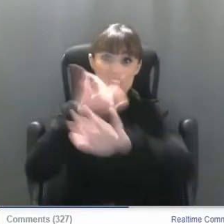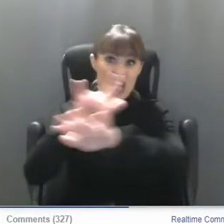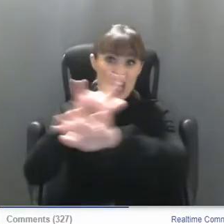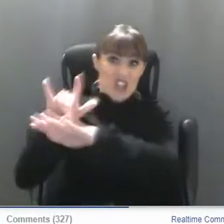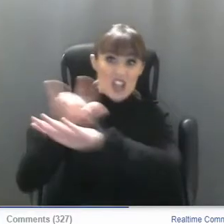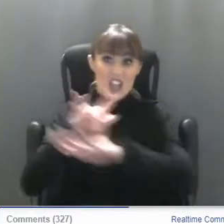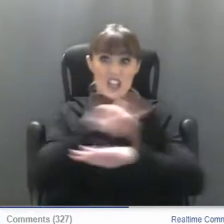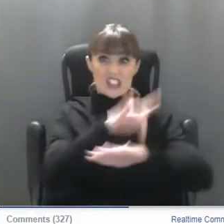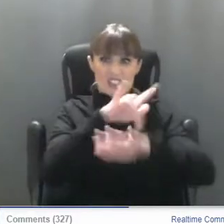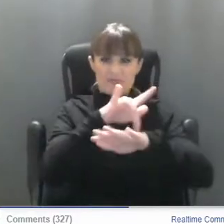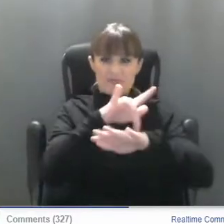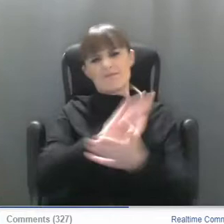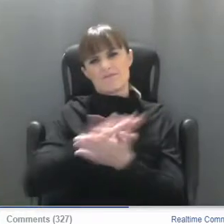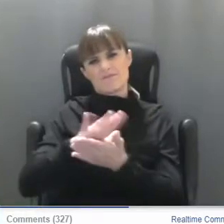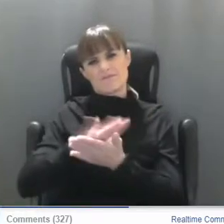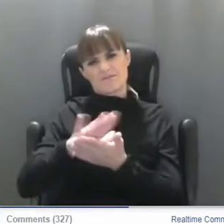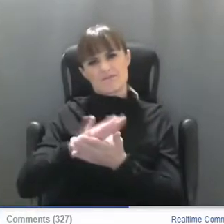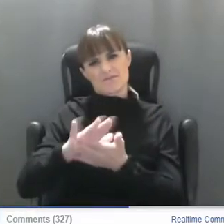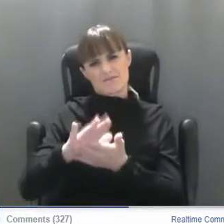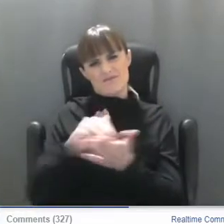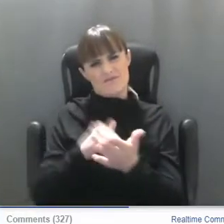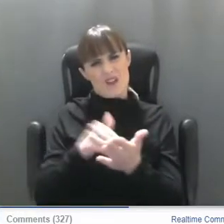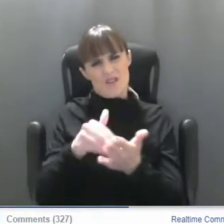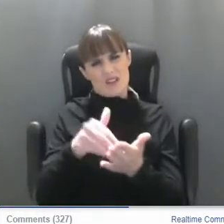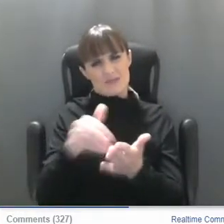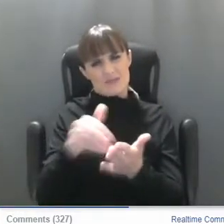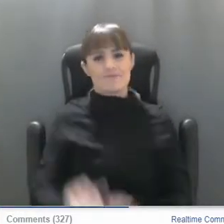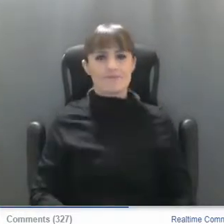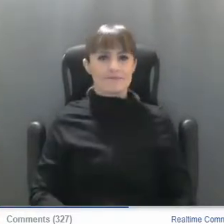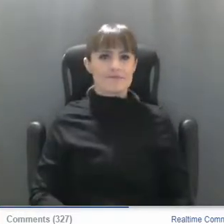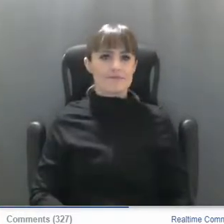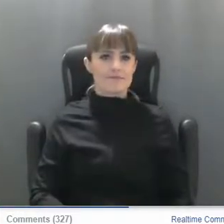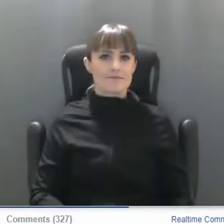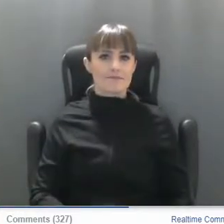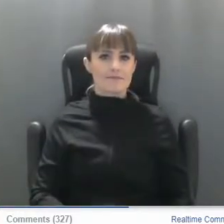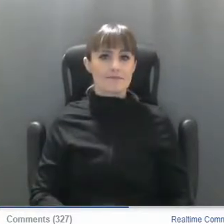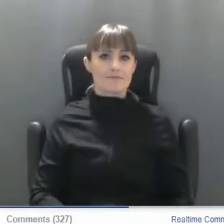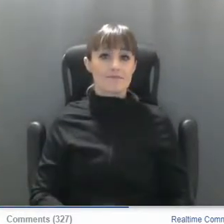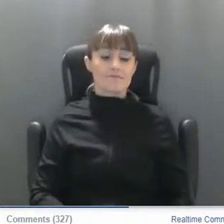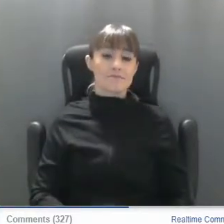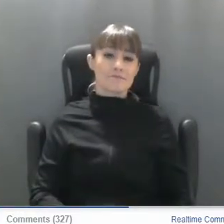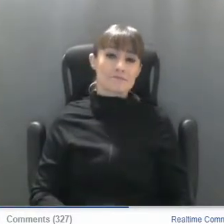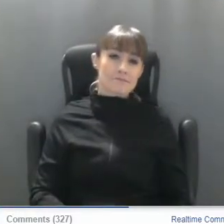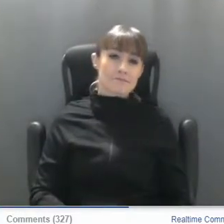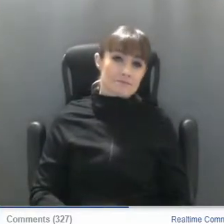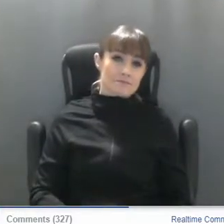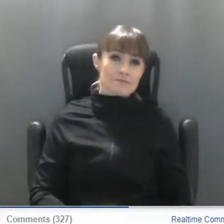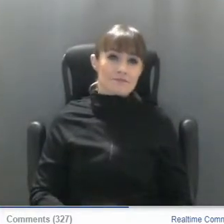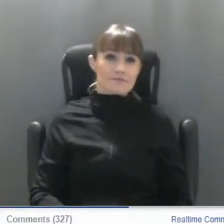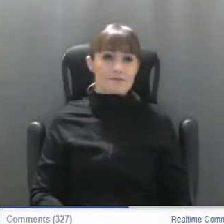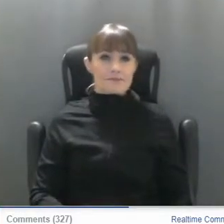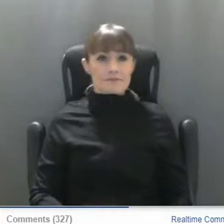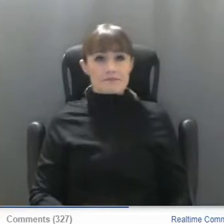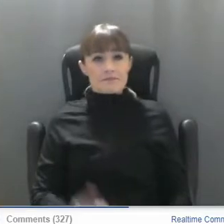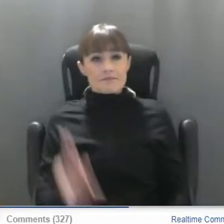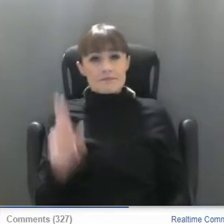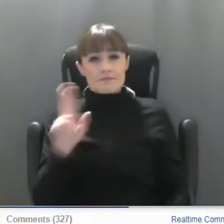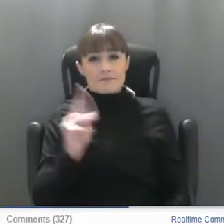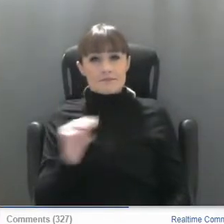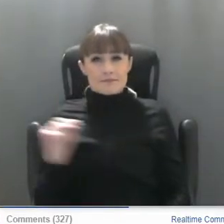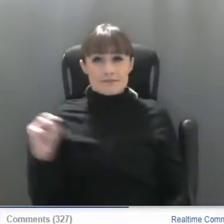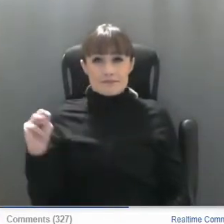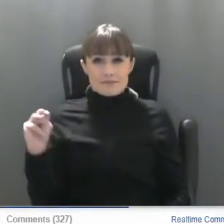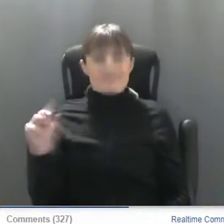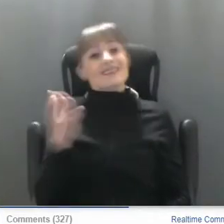on a regular basis. Here's another arrow. Um, there's an elephant. Let's go take a look.